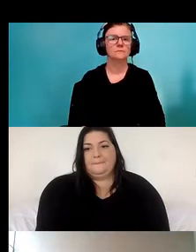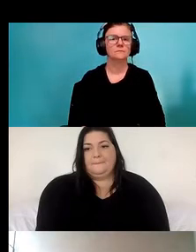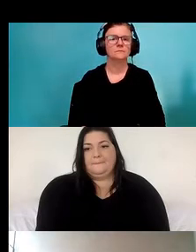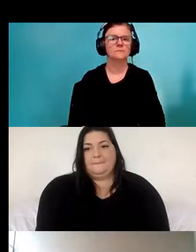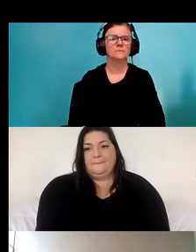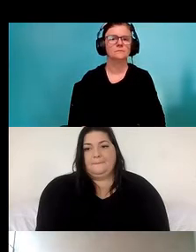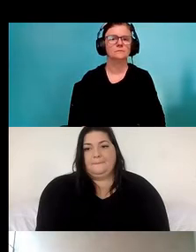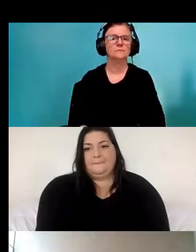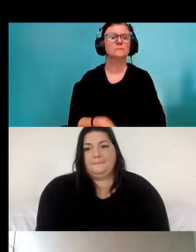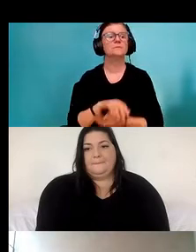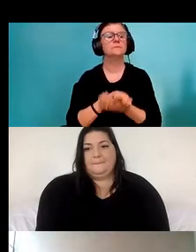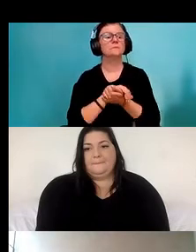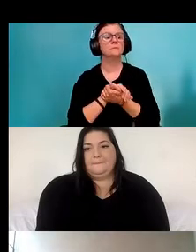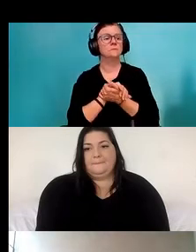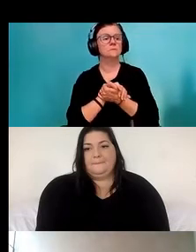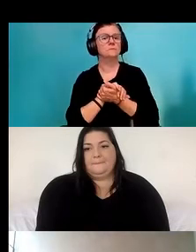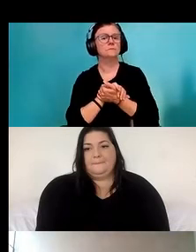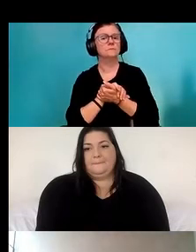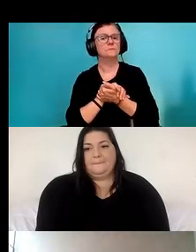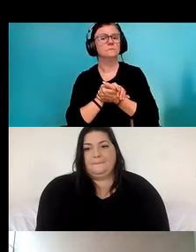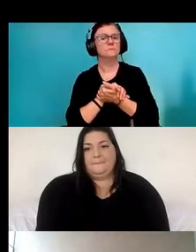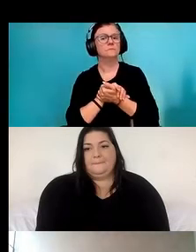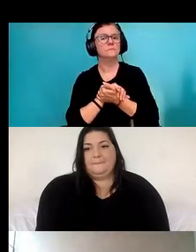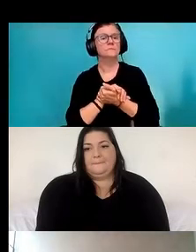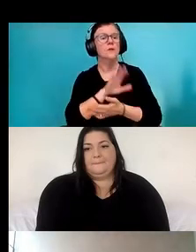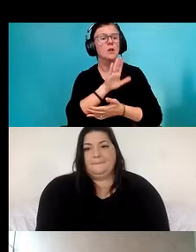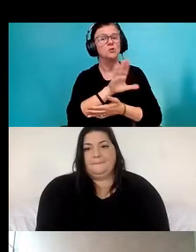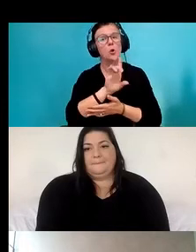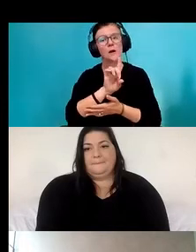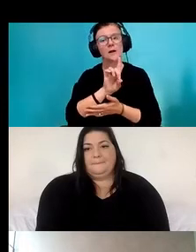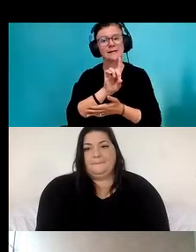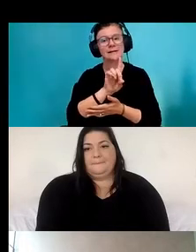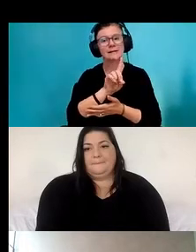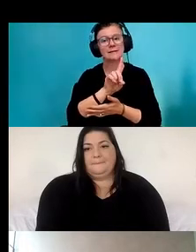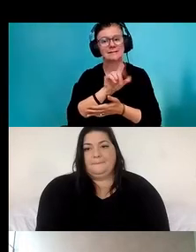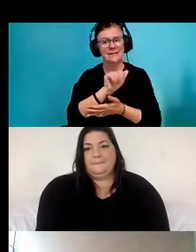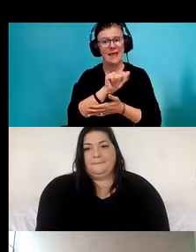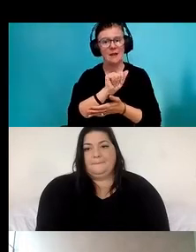that OVW uses grantee data.